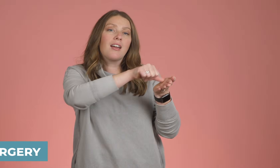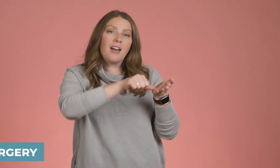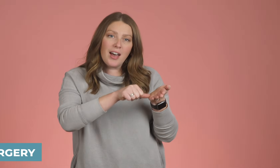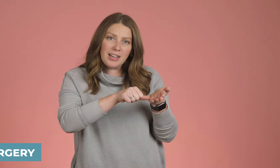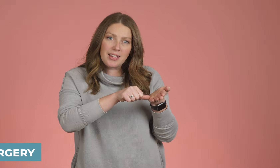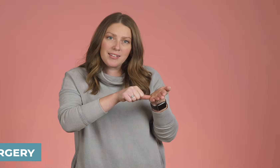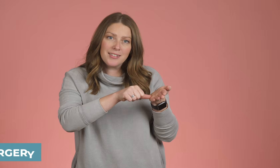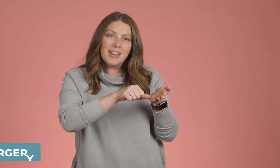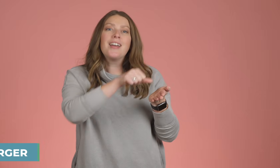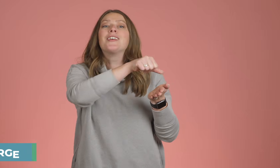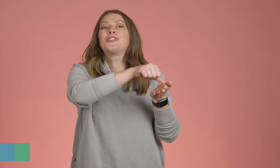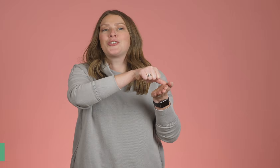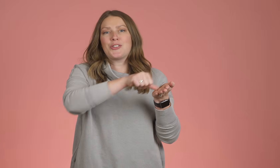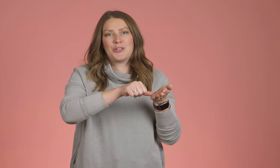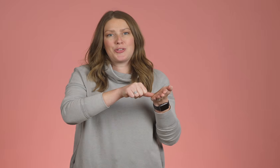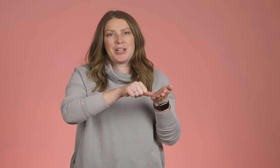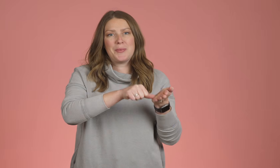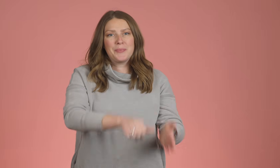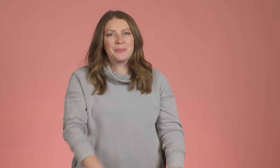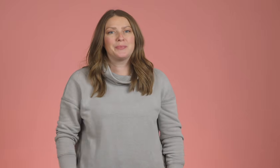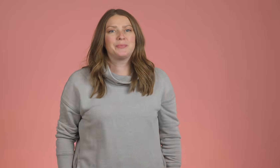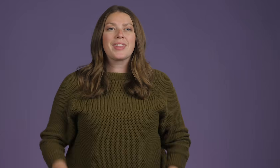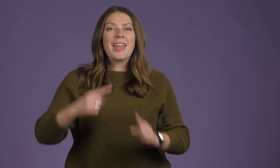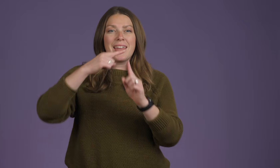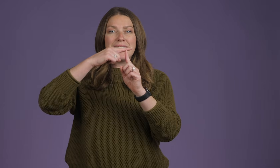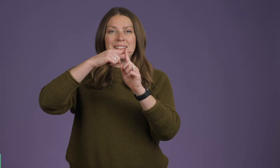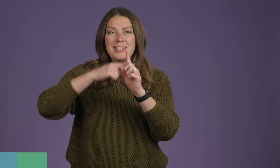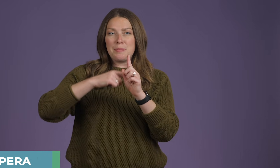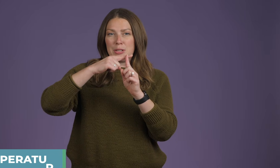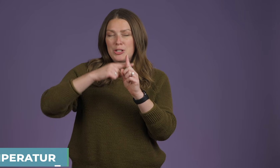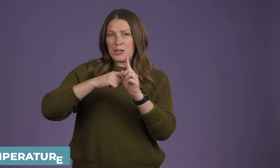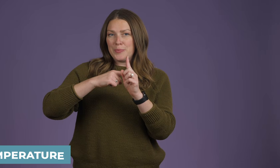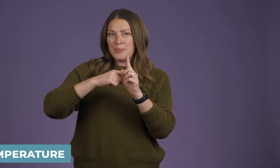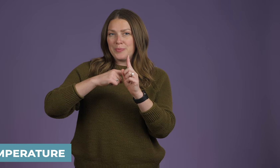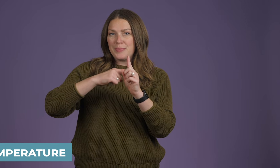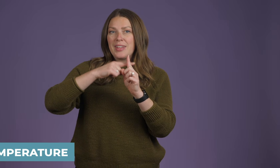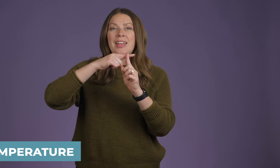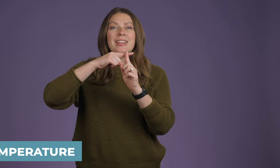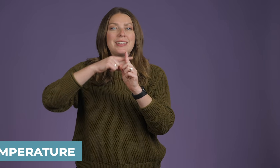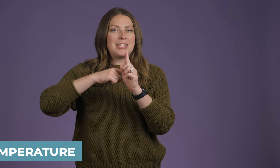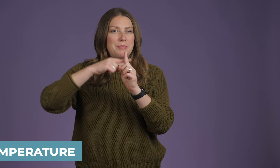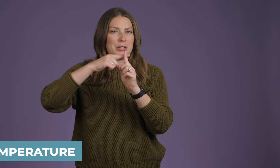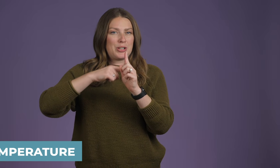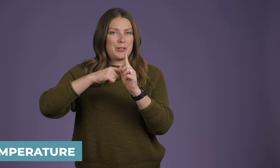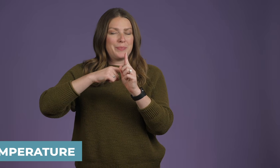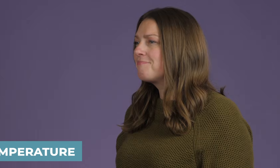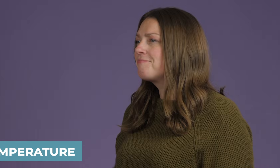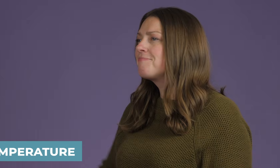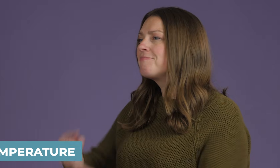cutting surgery. Temperature.